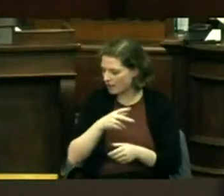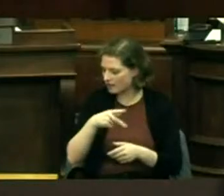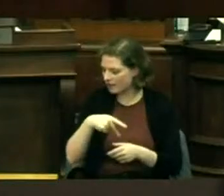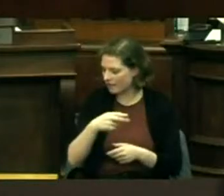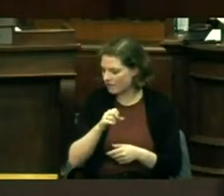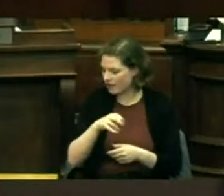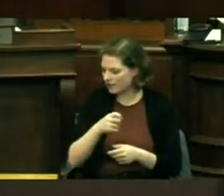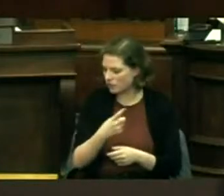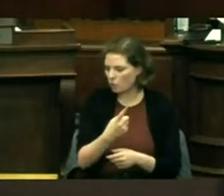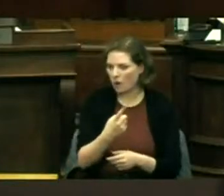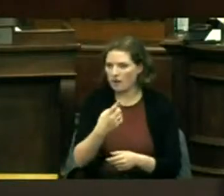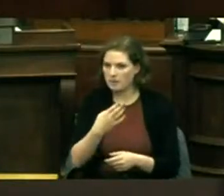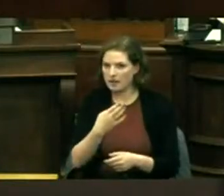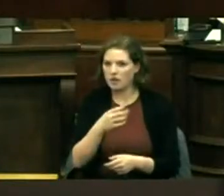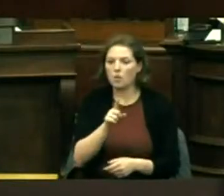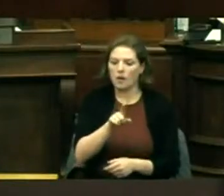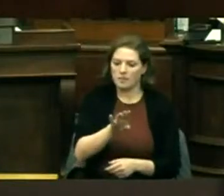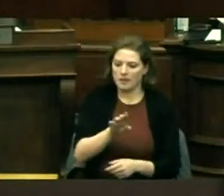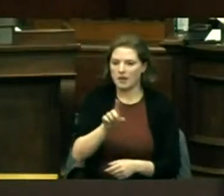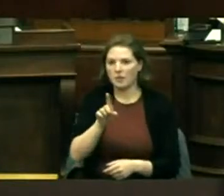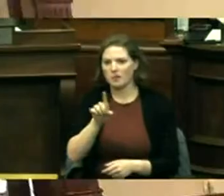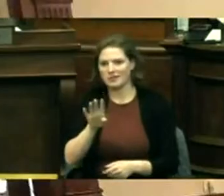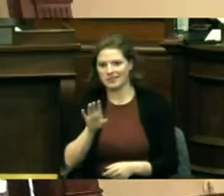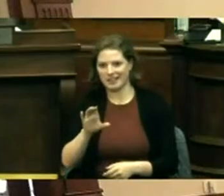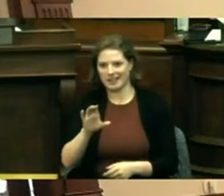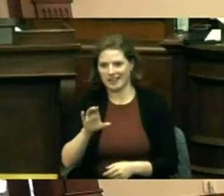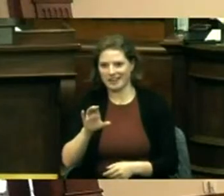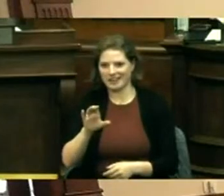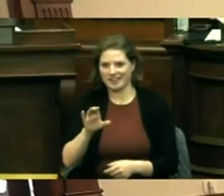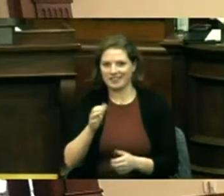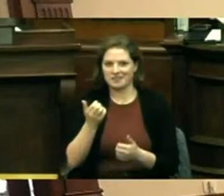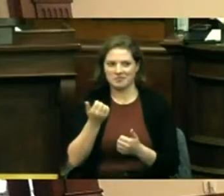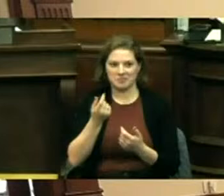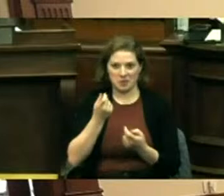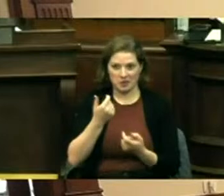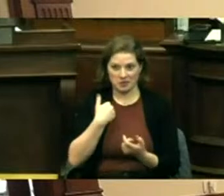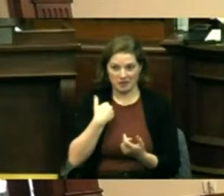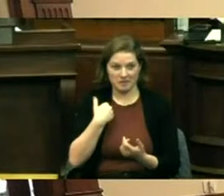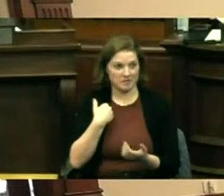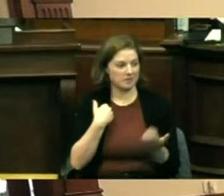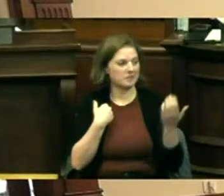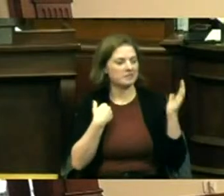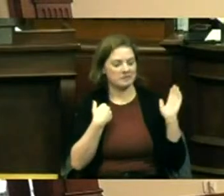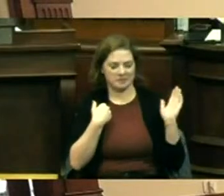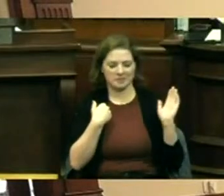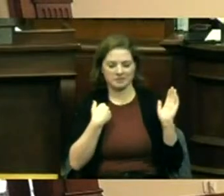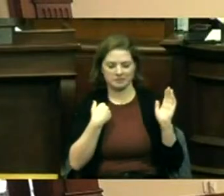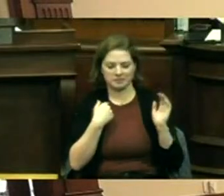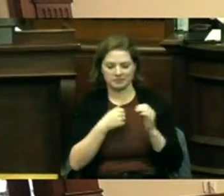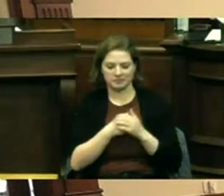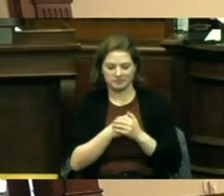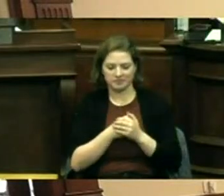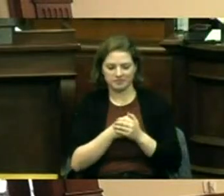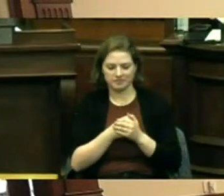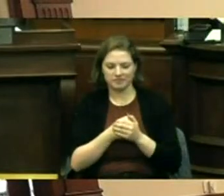improvements. Phases one B and one C. Any questions, comments or concerns? Question.